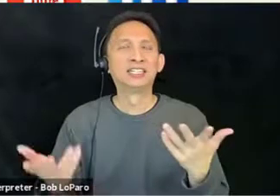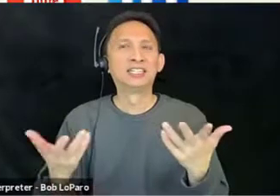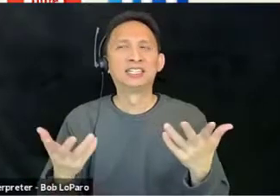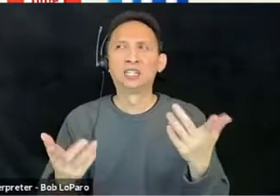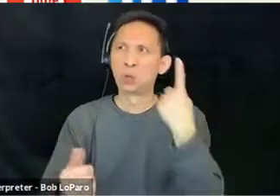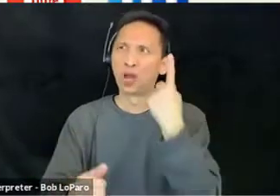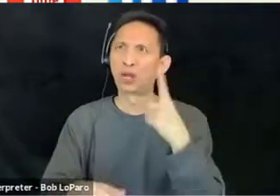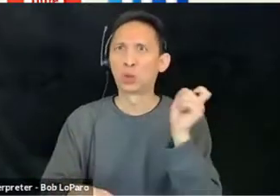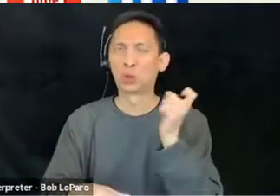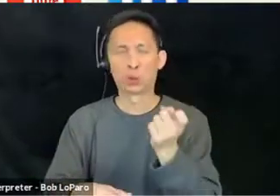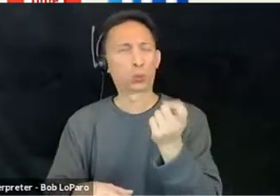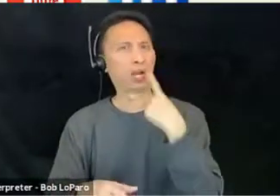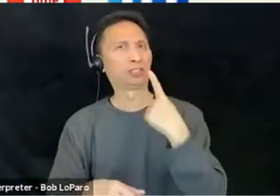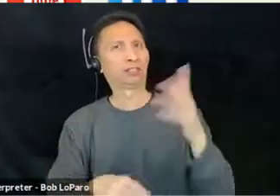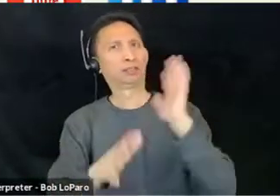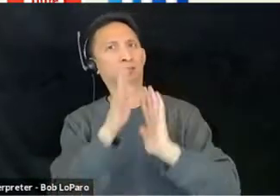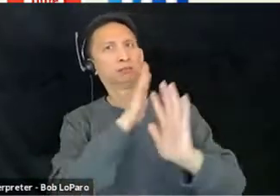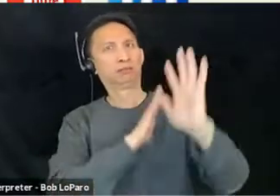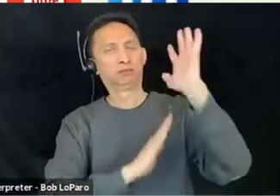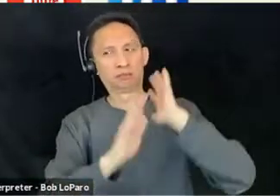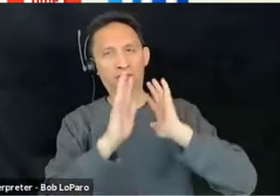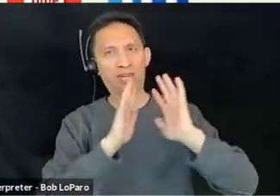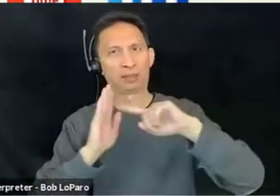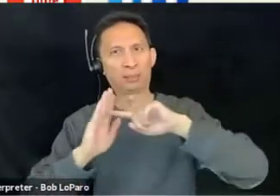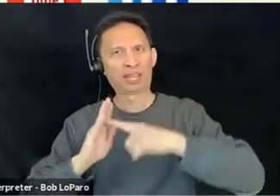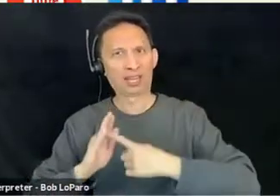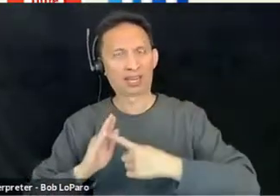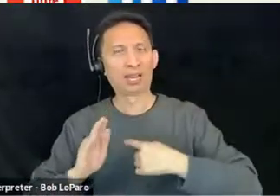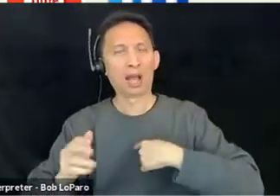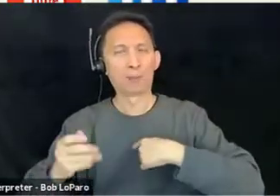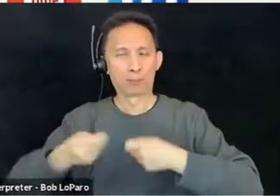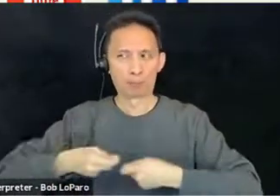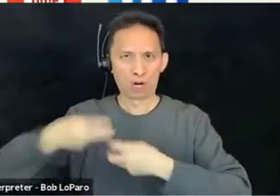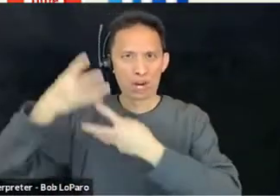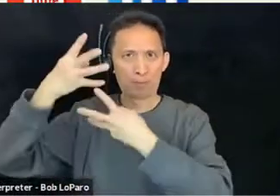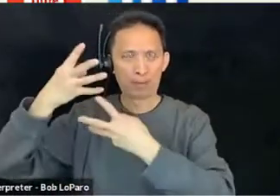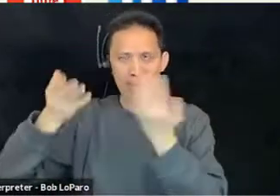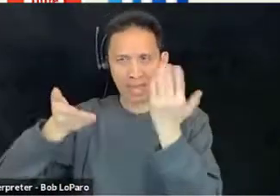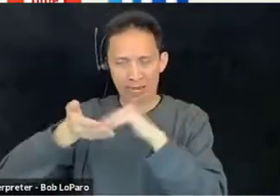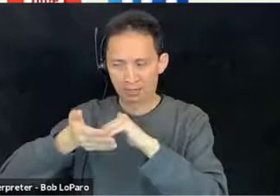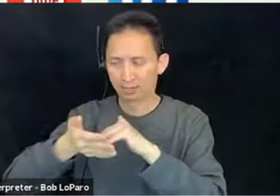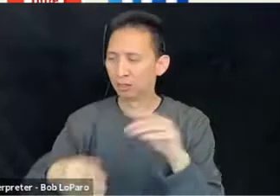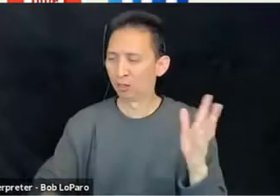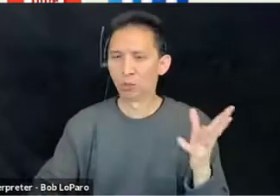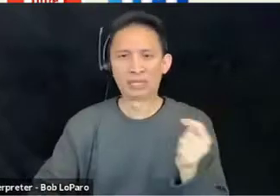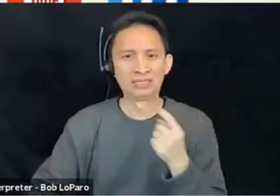that I'm gonna pull back. And let's see where it is.